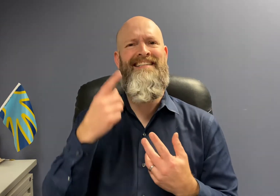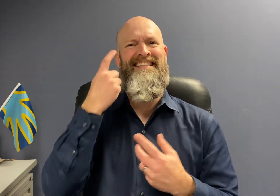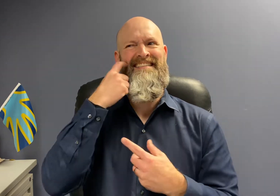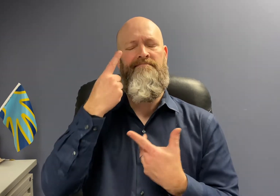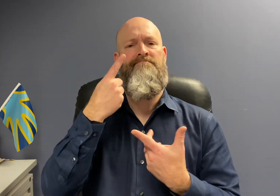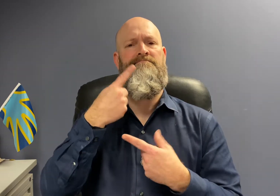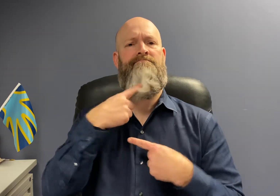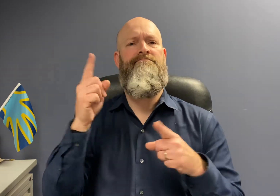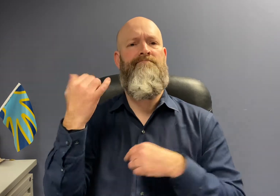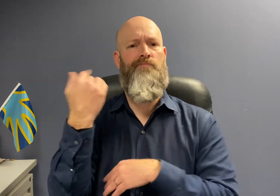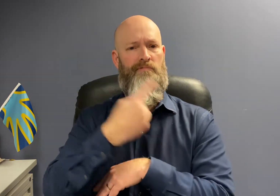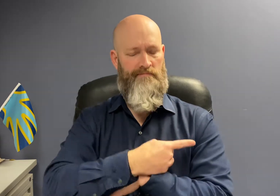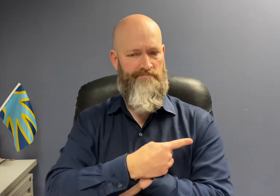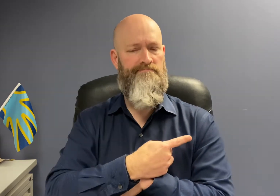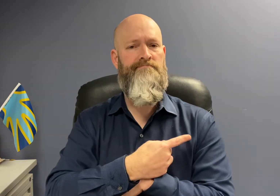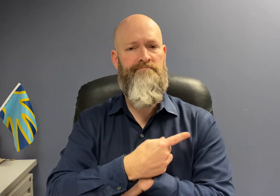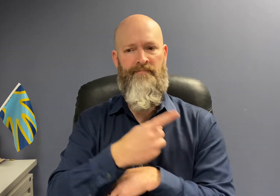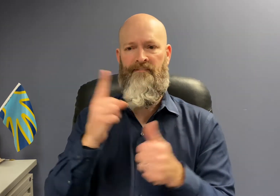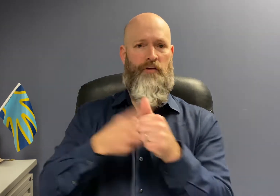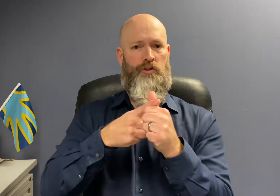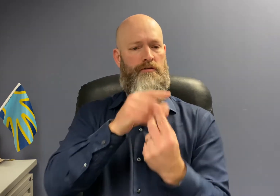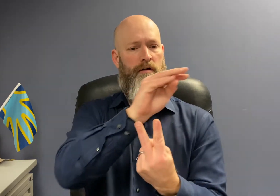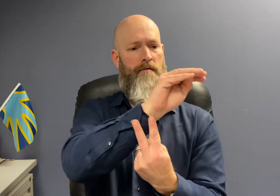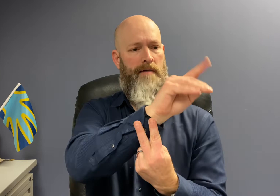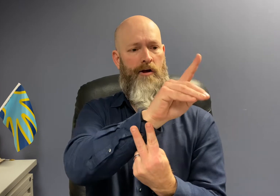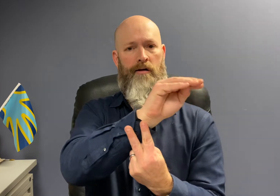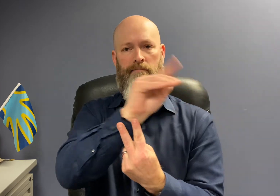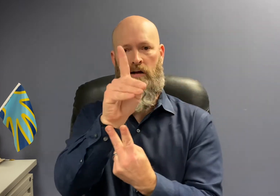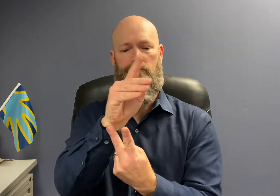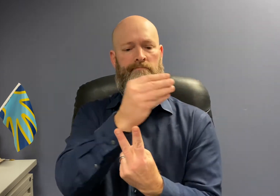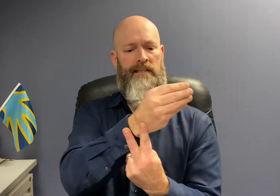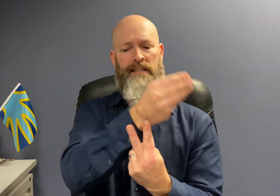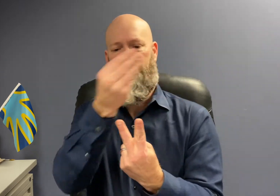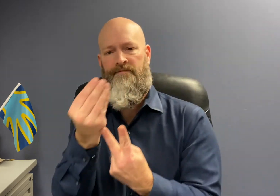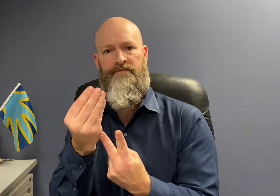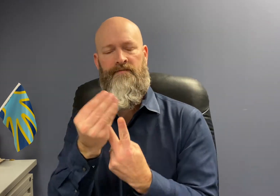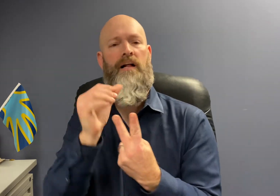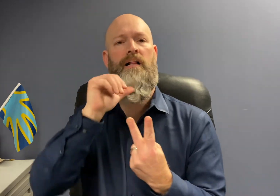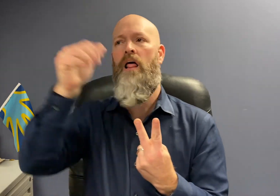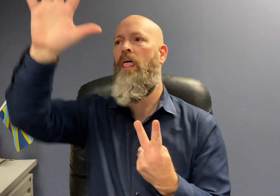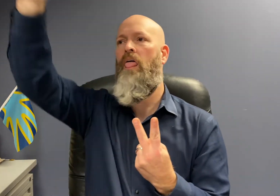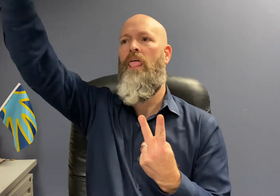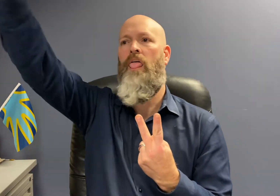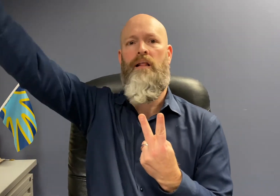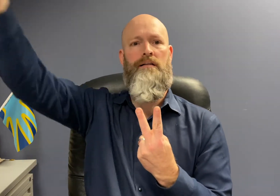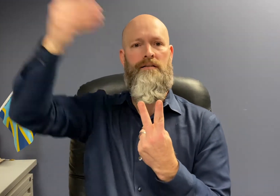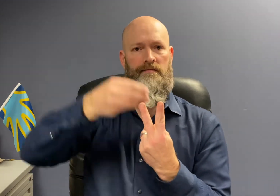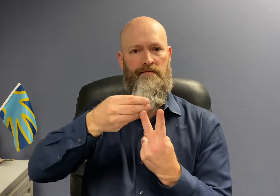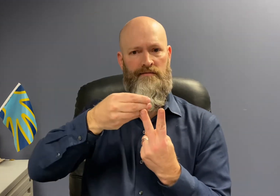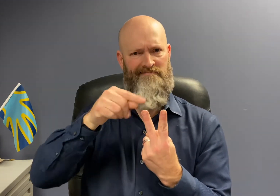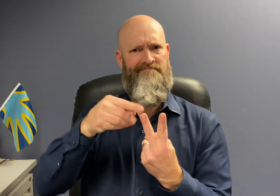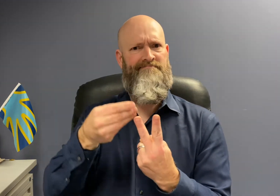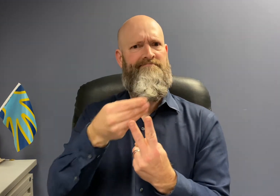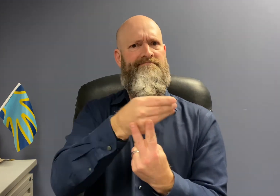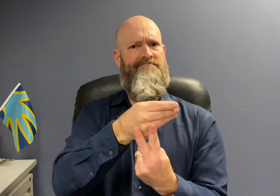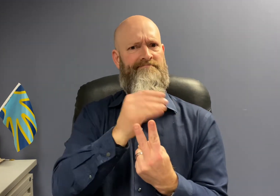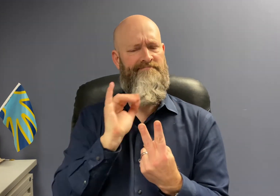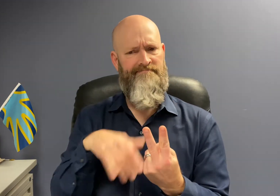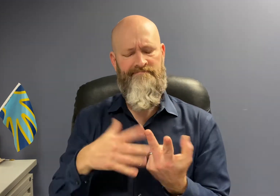As of March 12, 2020, there was a first case of community transmission of COVID-19 in Maryland.